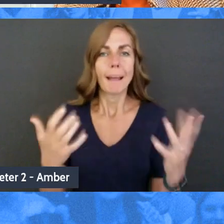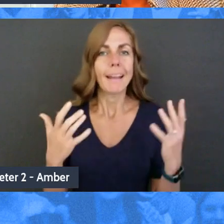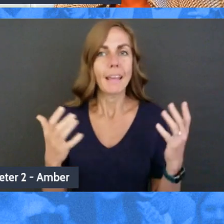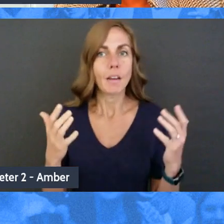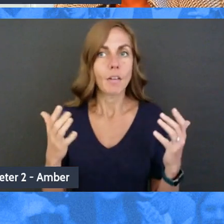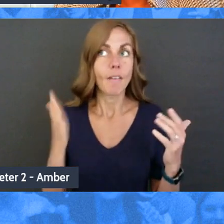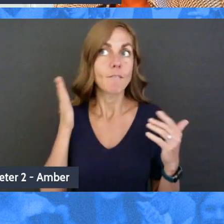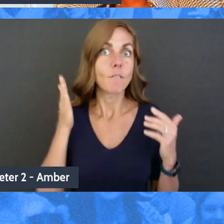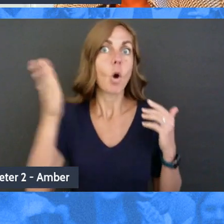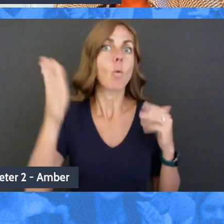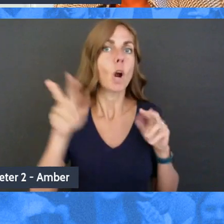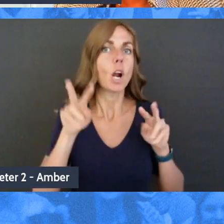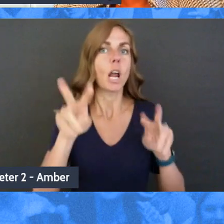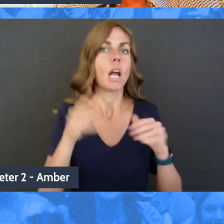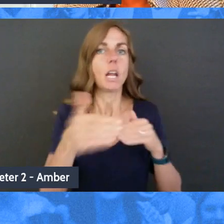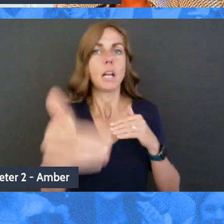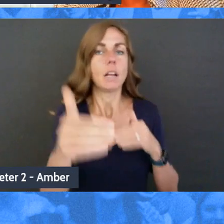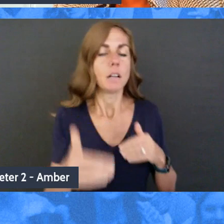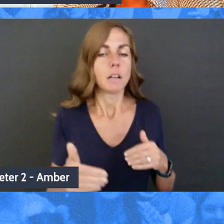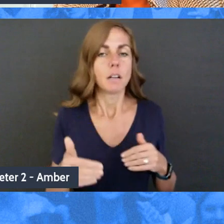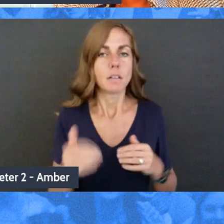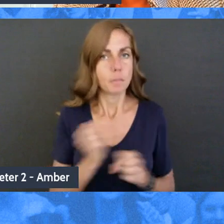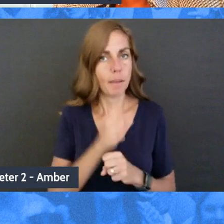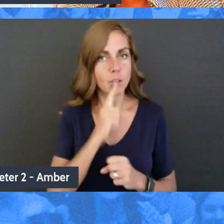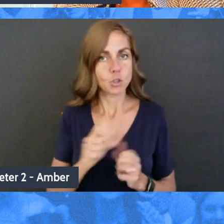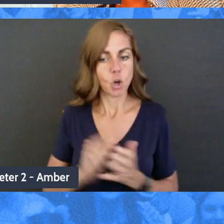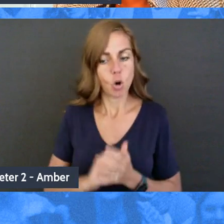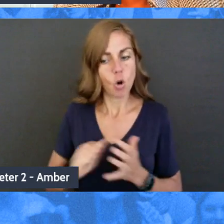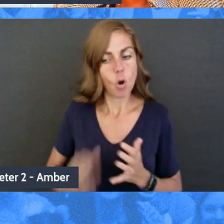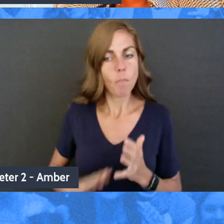to make sure that abortion access is affordable and safe.